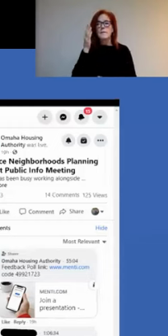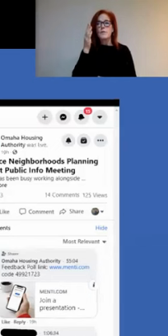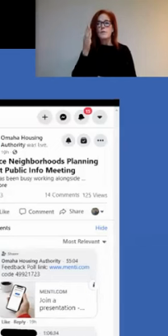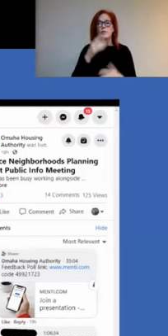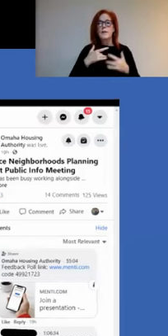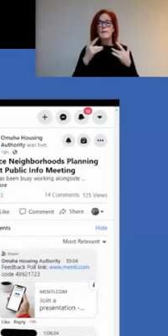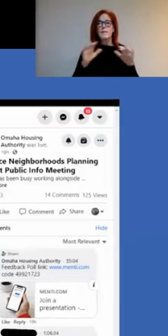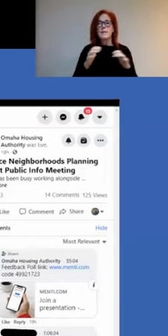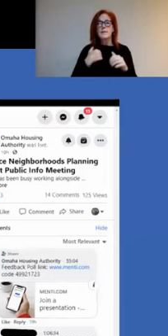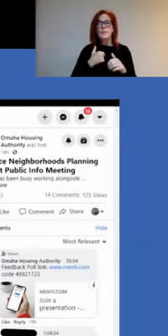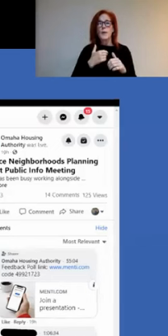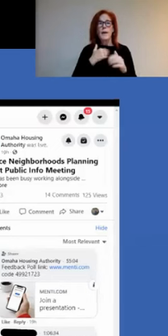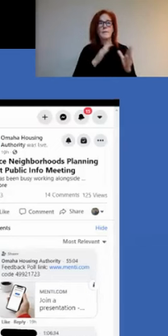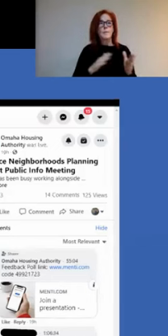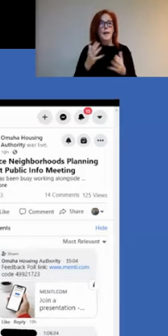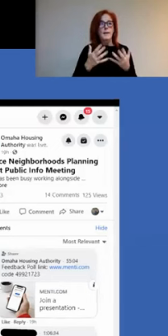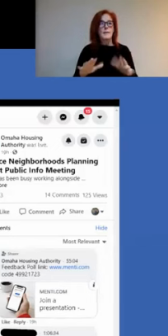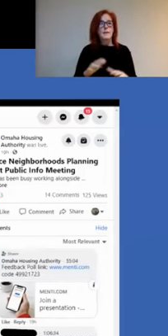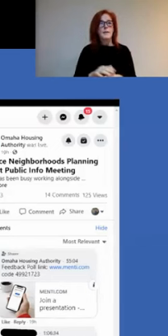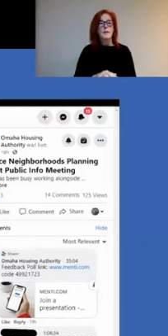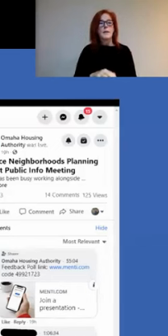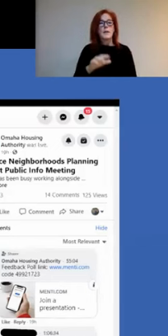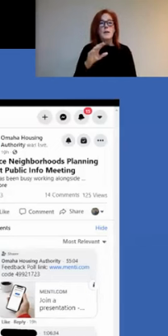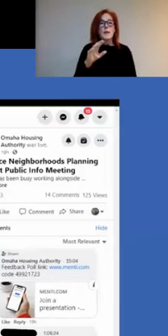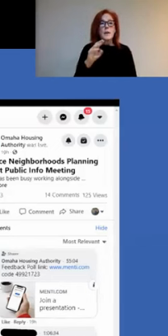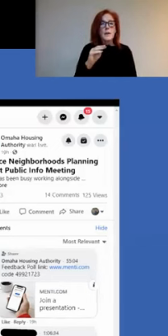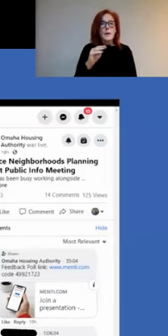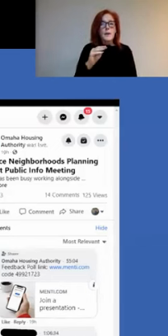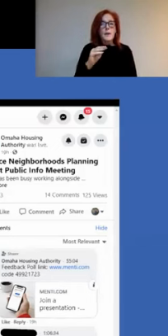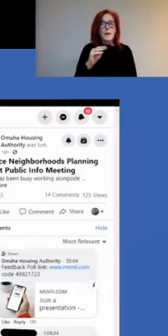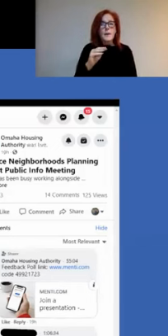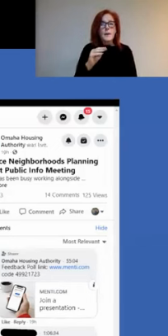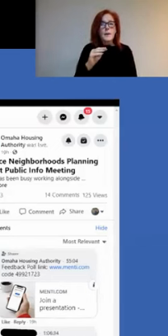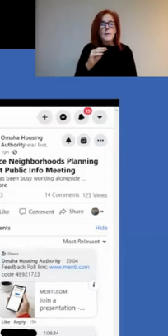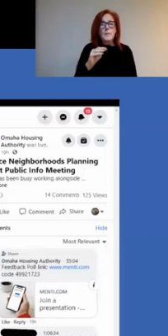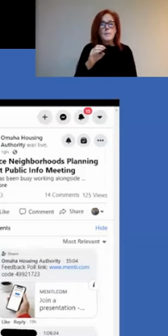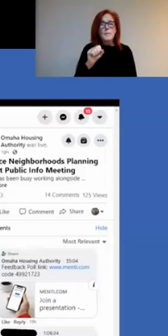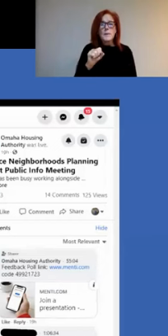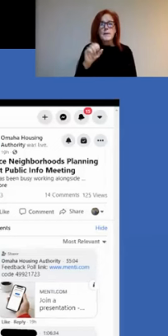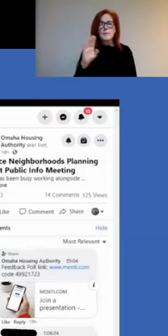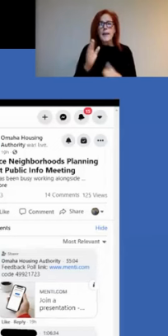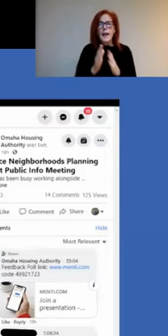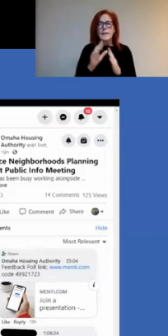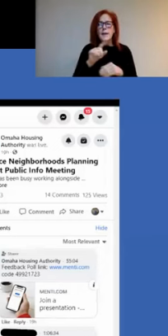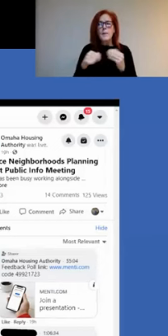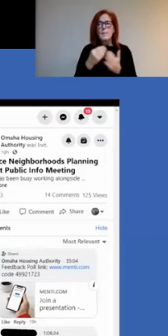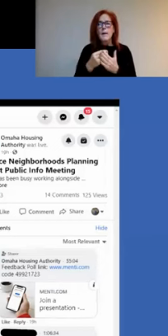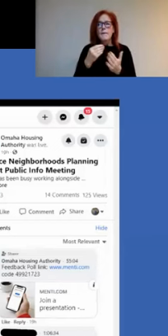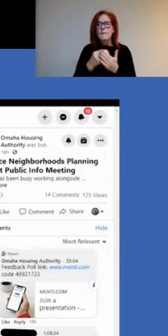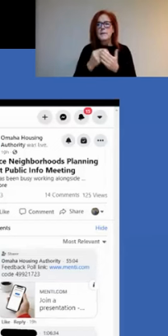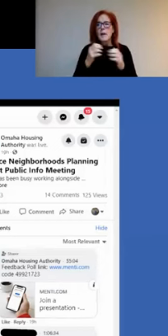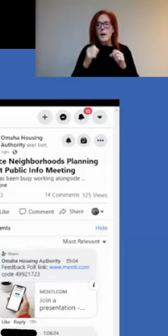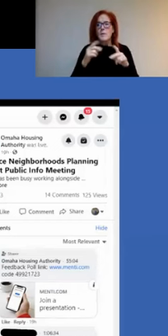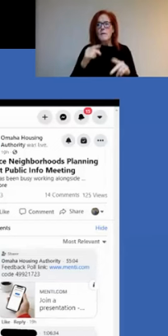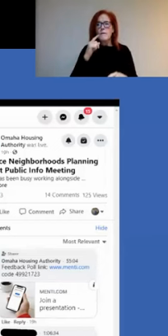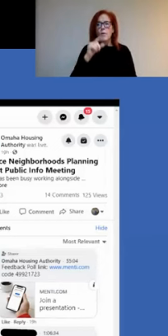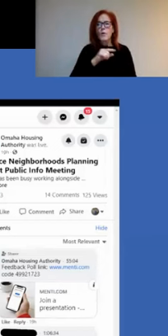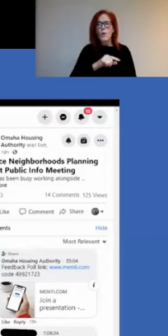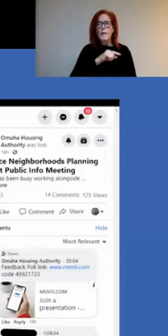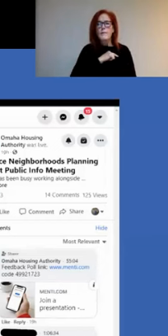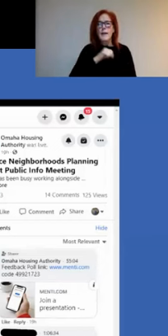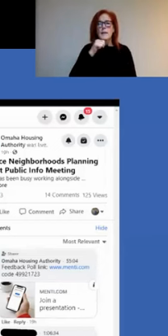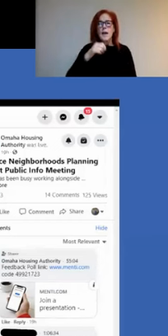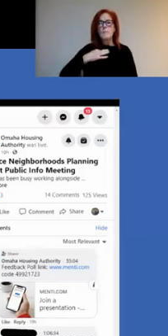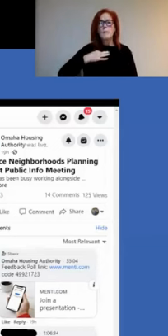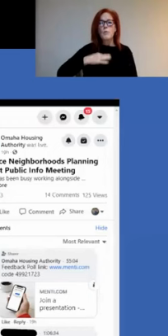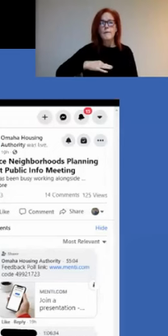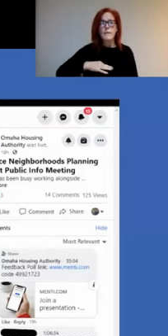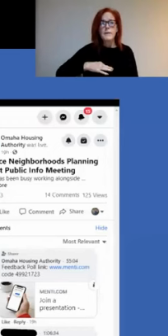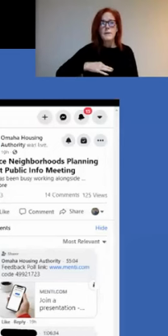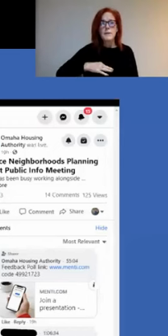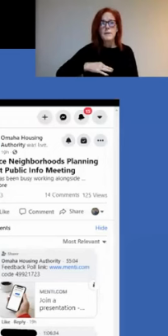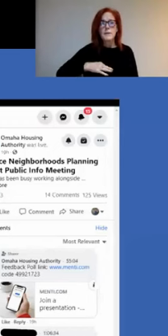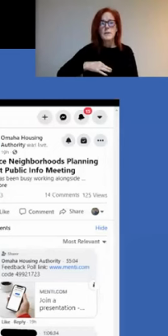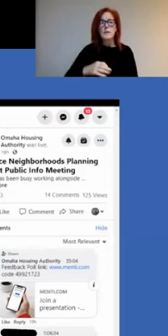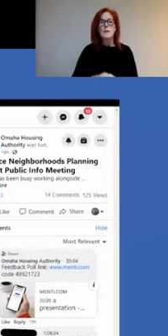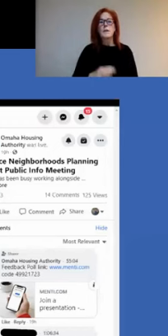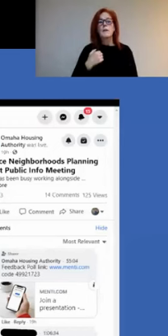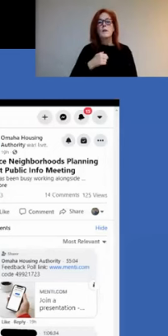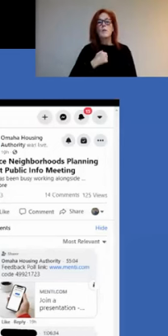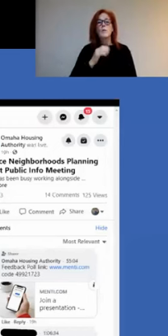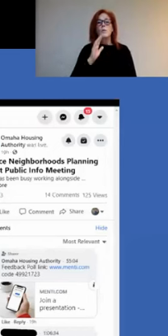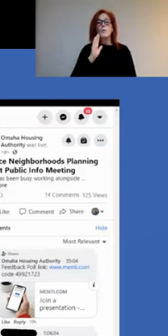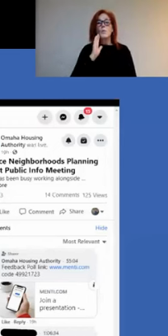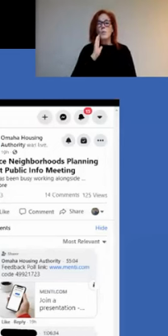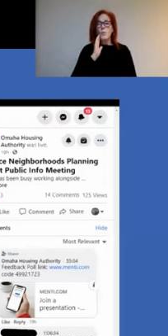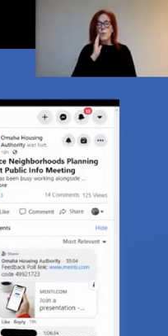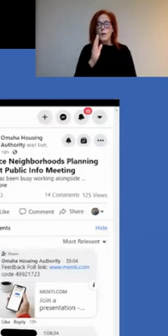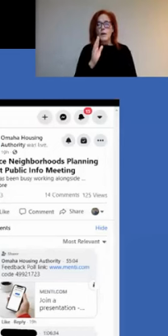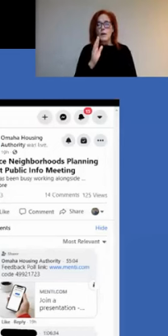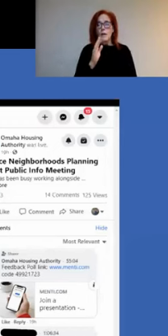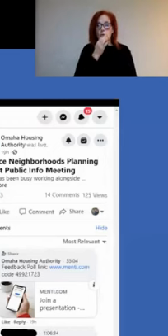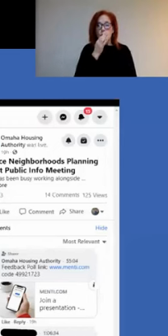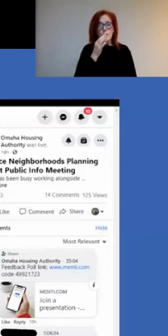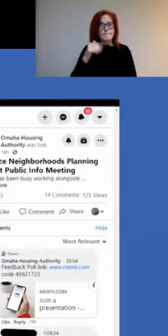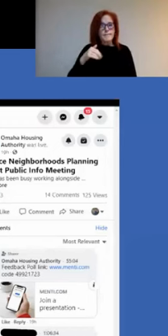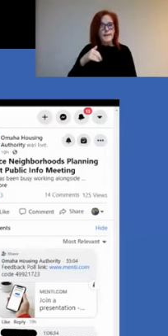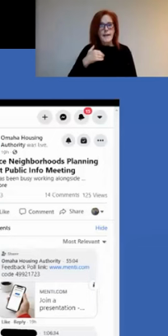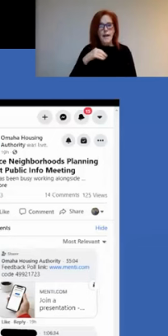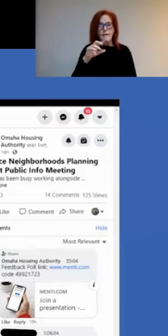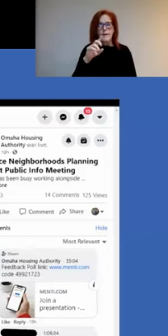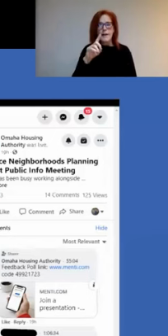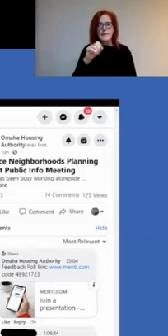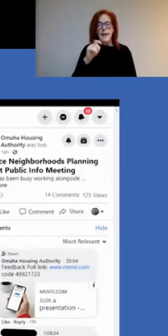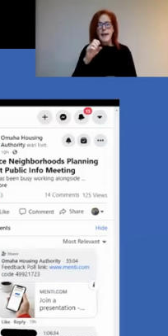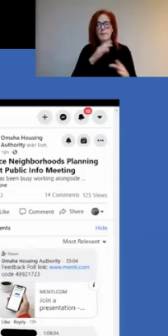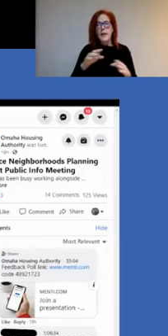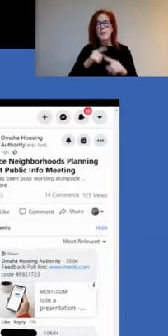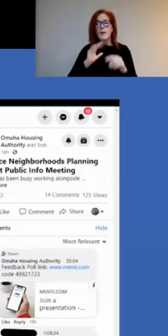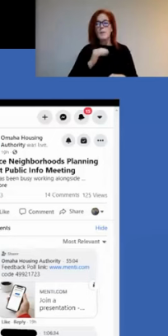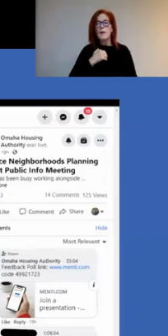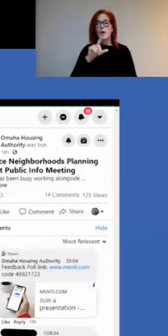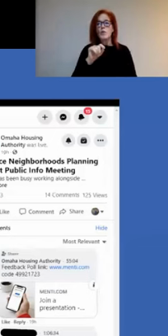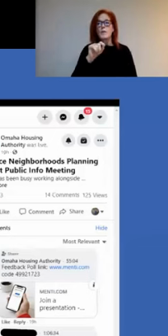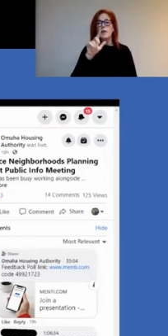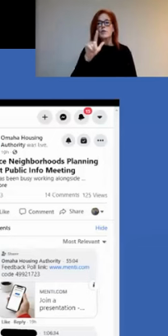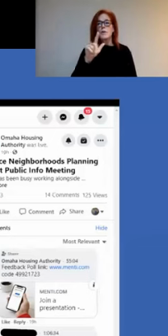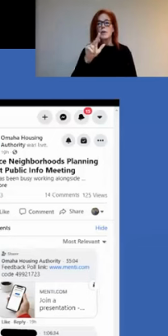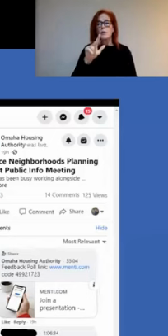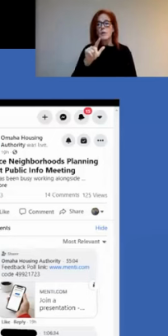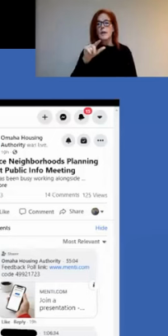Our funding also helps with case management. We do housing constant planning. Budgeting, we give assistance with applying for Medicare, Medicaid, SSI, SSDI, SNAP, any public benefits.